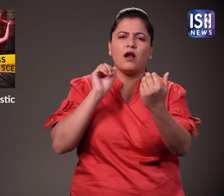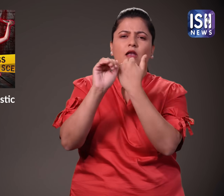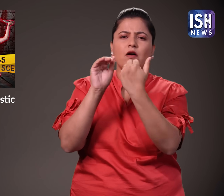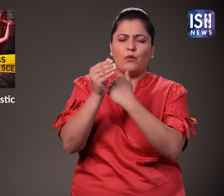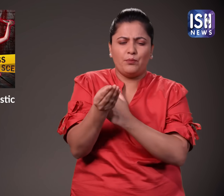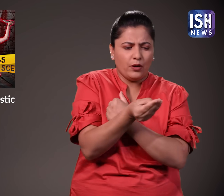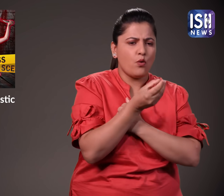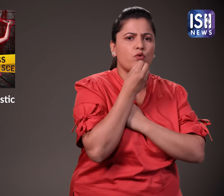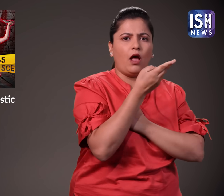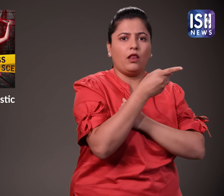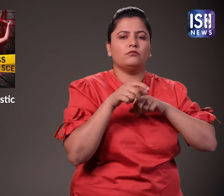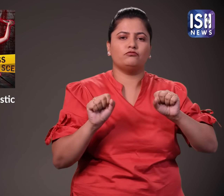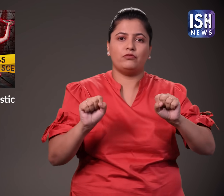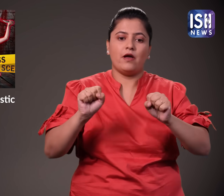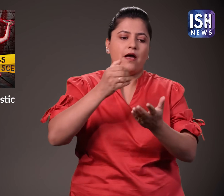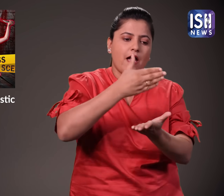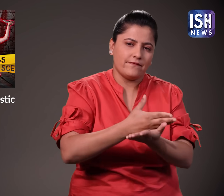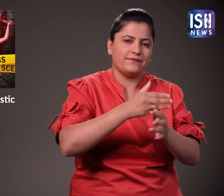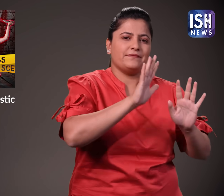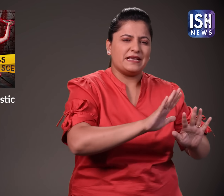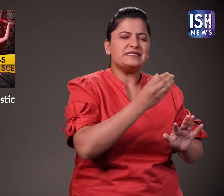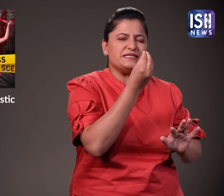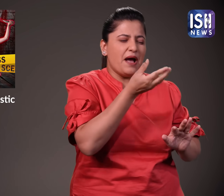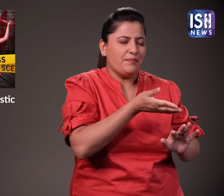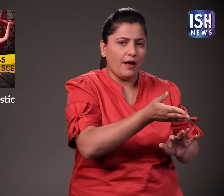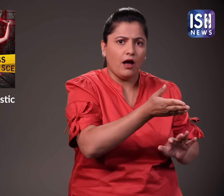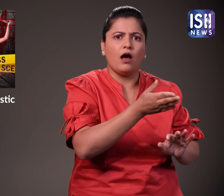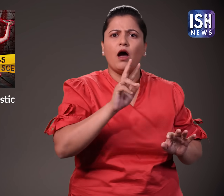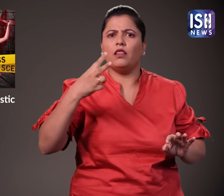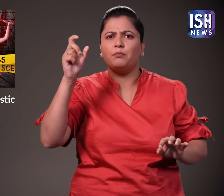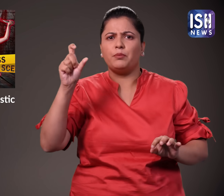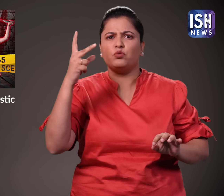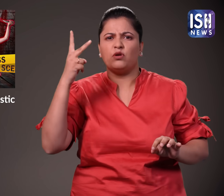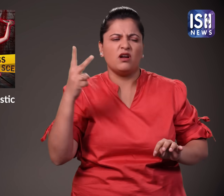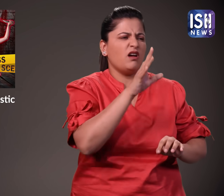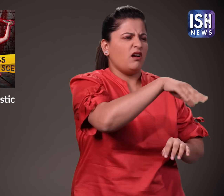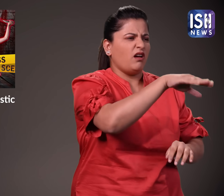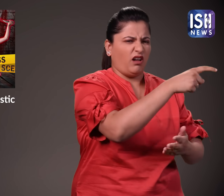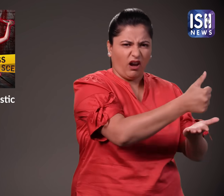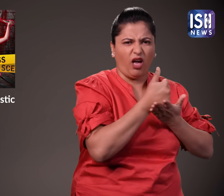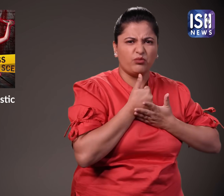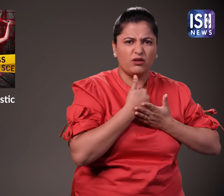He stopped near a roadside hotel when two men approached him for help.